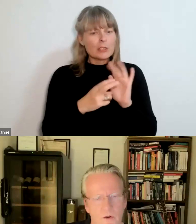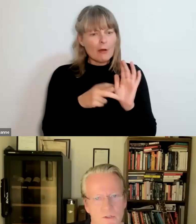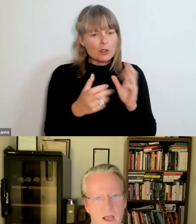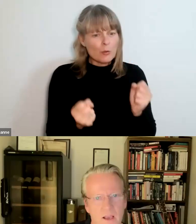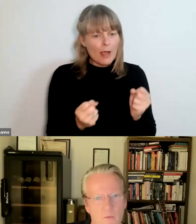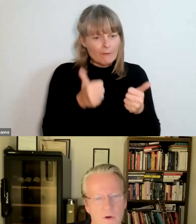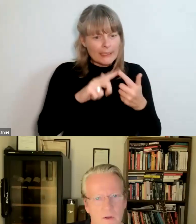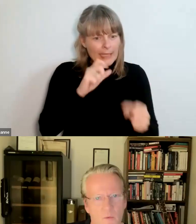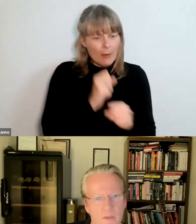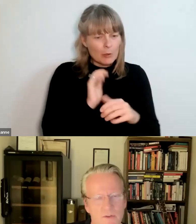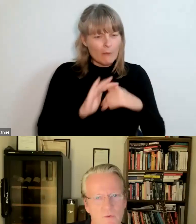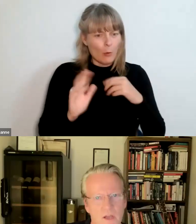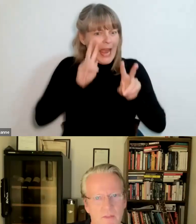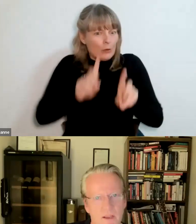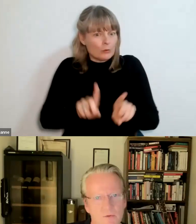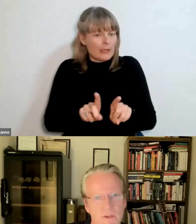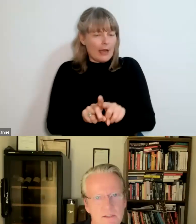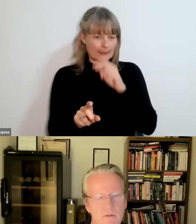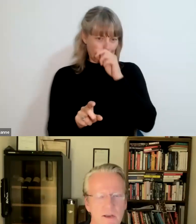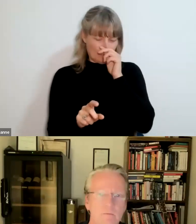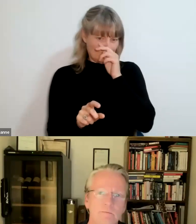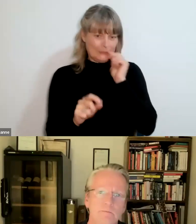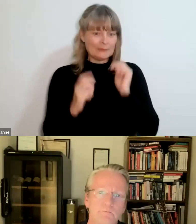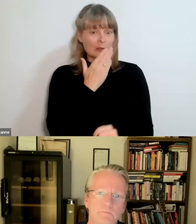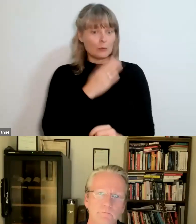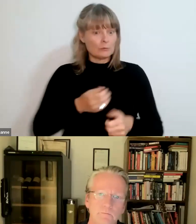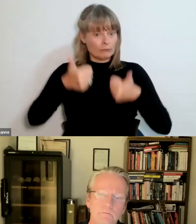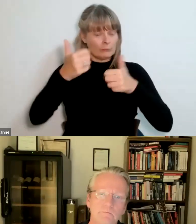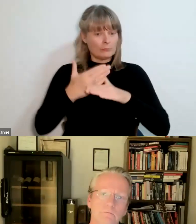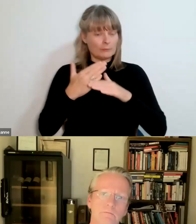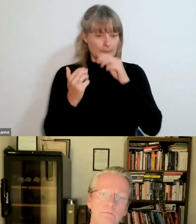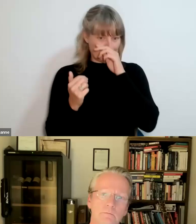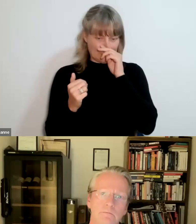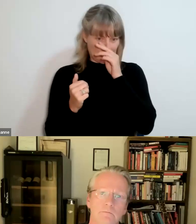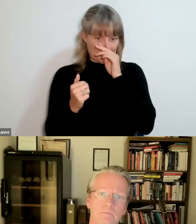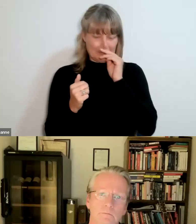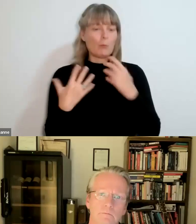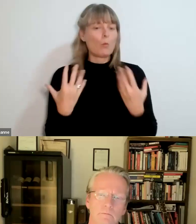holistically. But Sharon, you may have some concrete